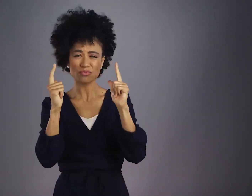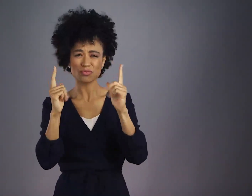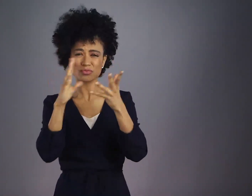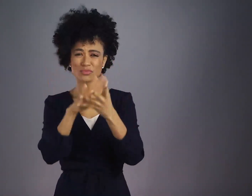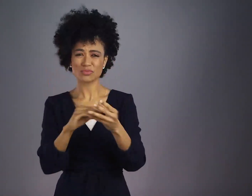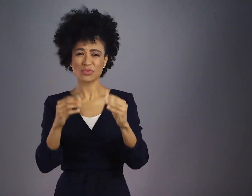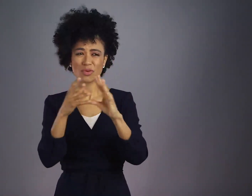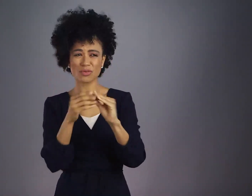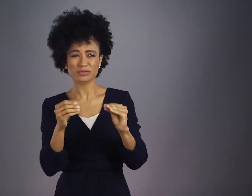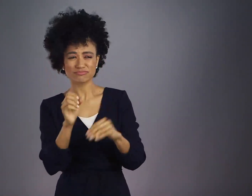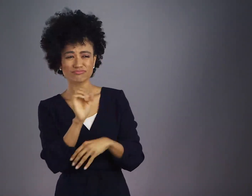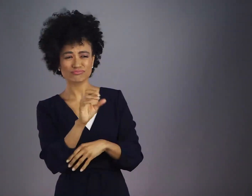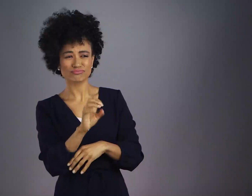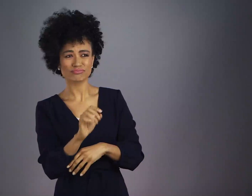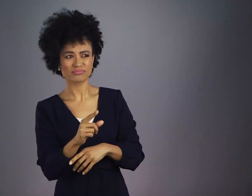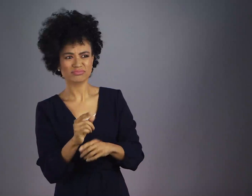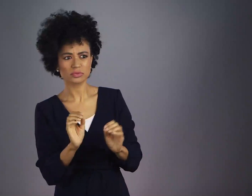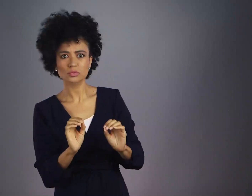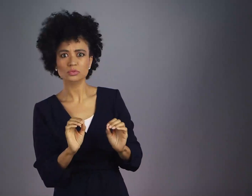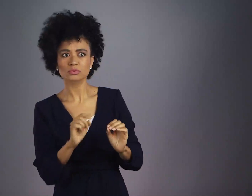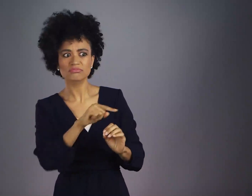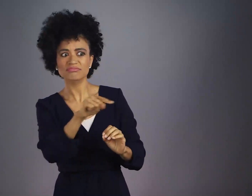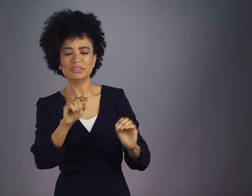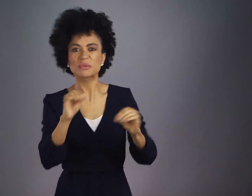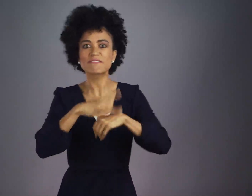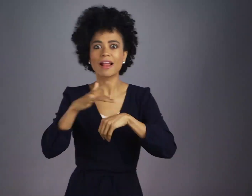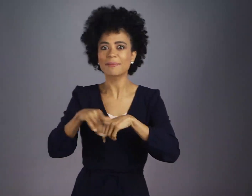that there is no suitable person available.